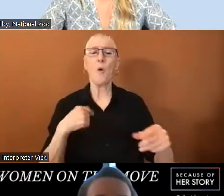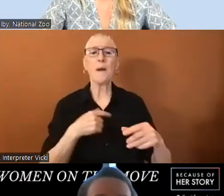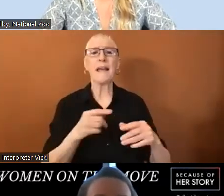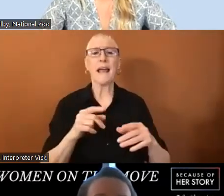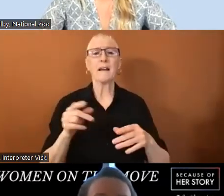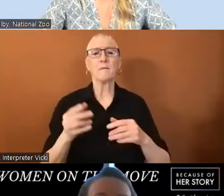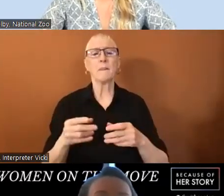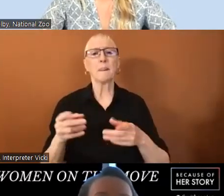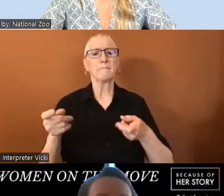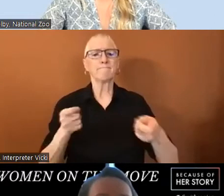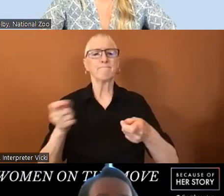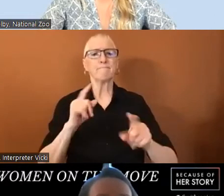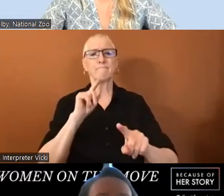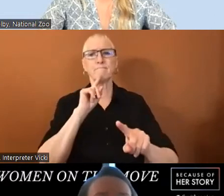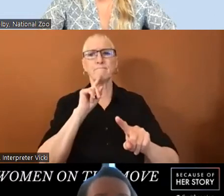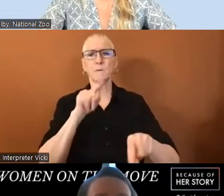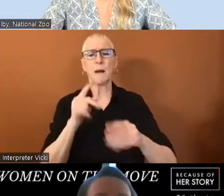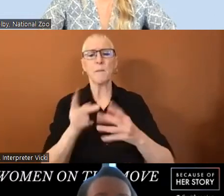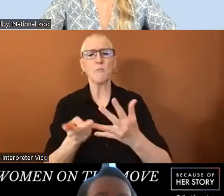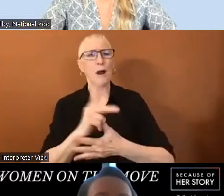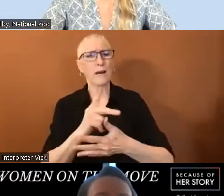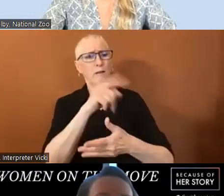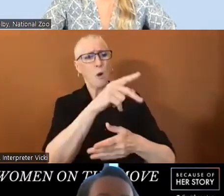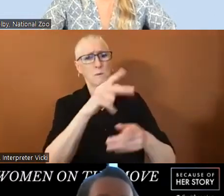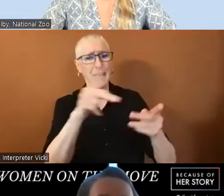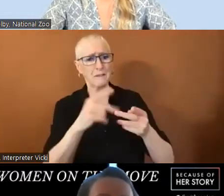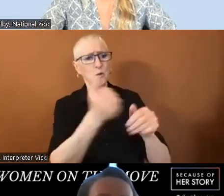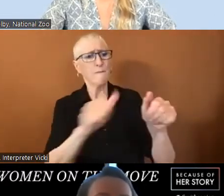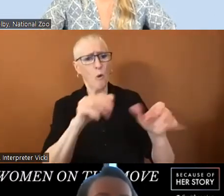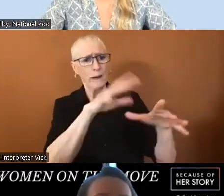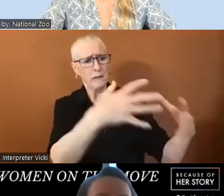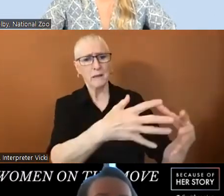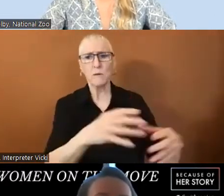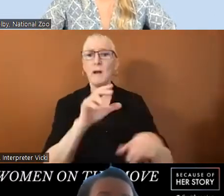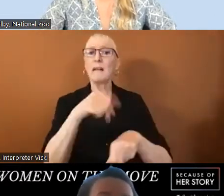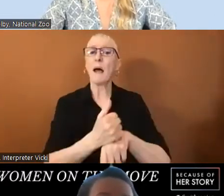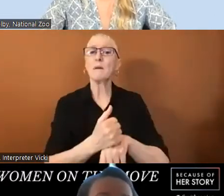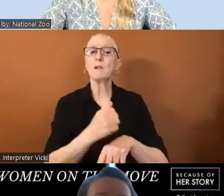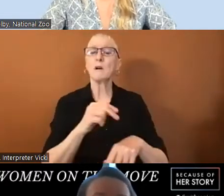priorities to these times and these places. So, for example, we can establish marine protected areas